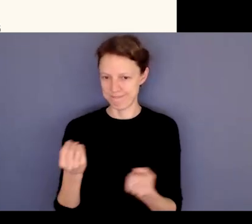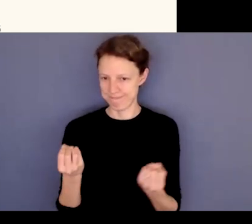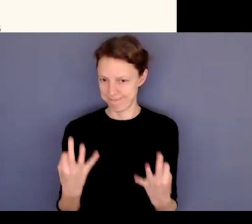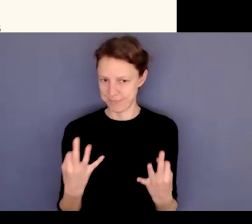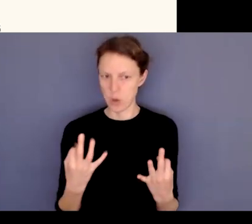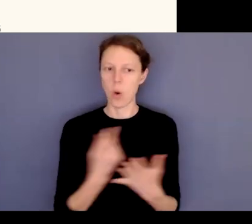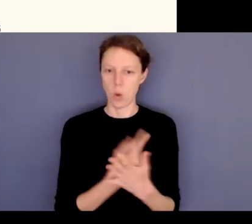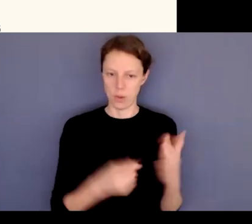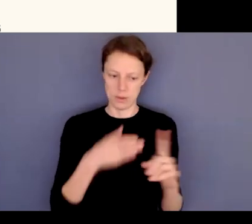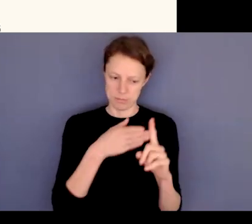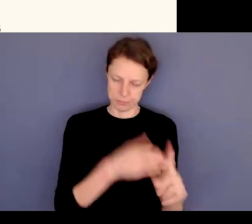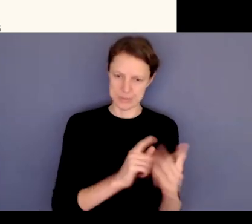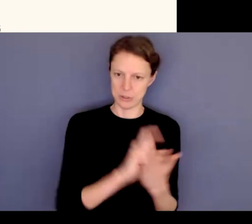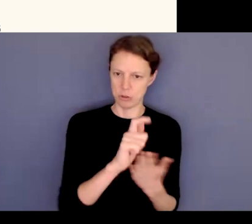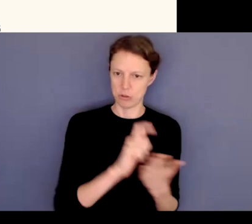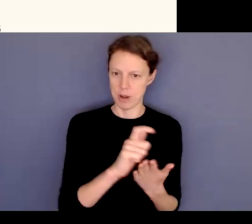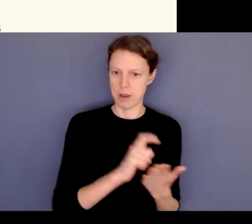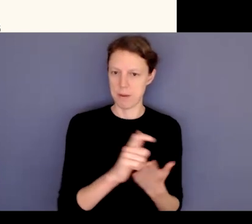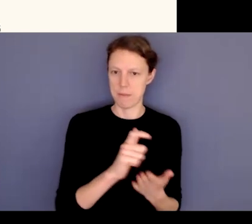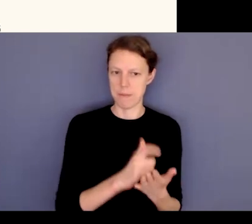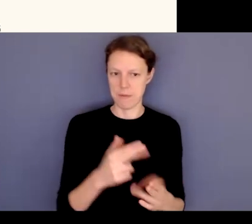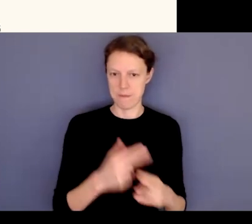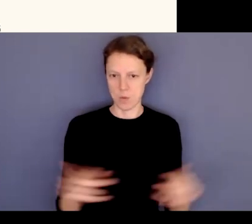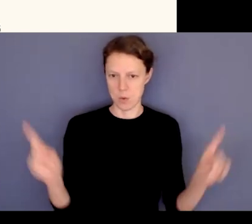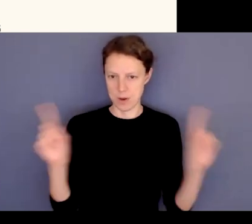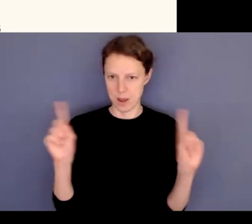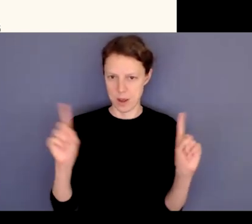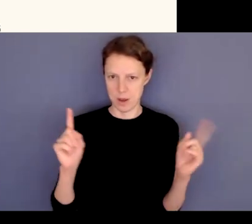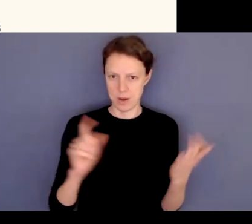for the time being. Instagram is a little more forgiving when you